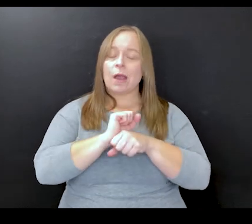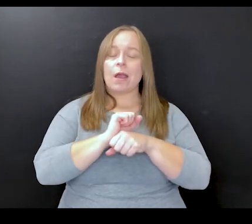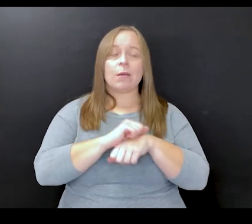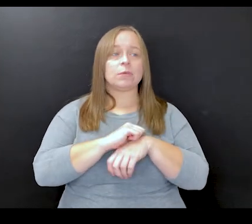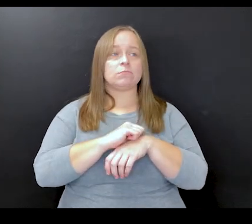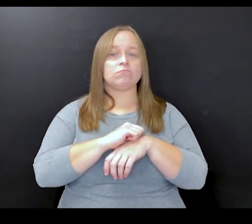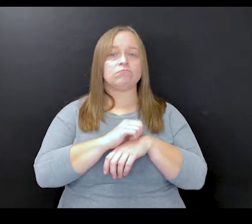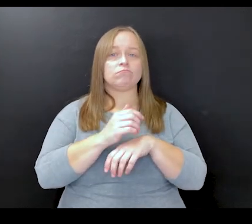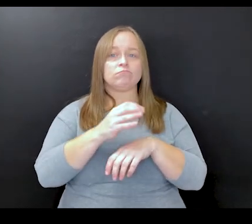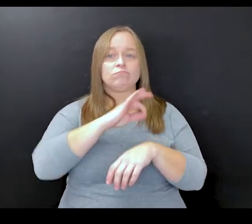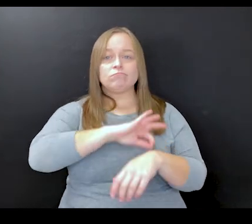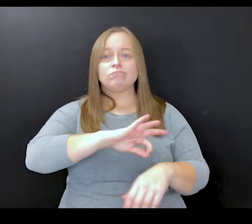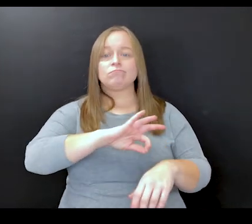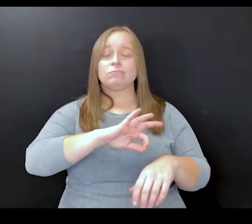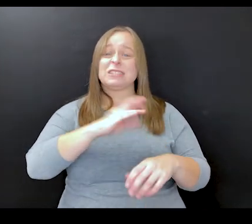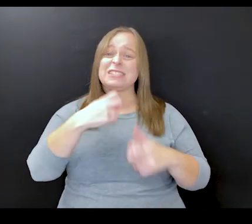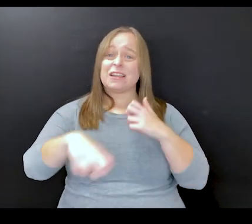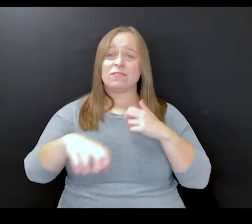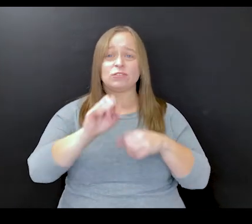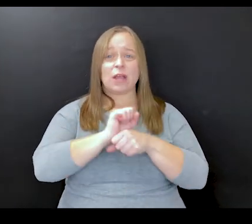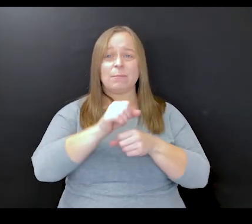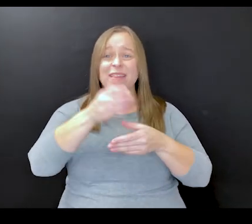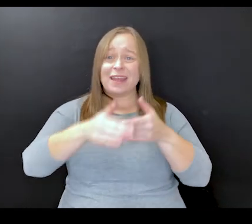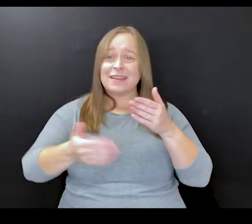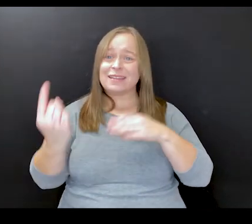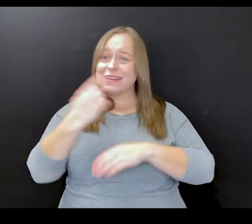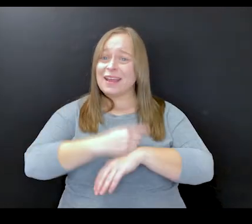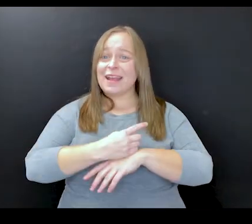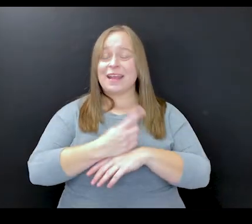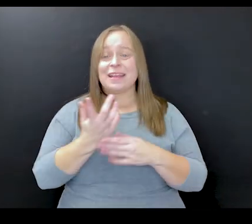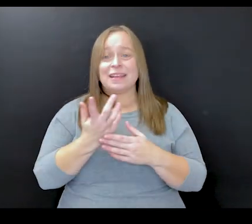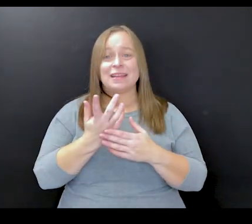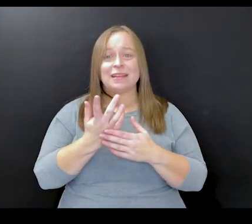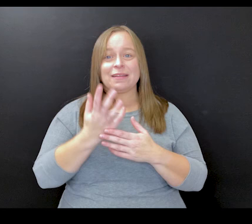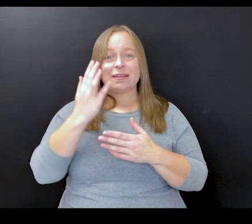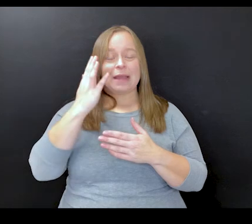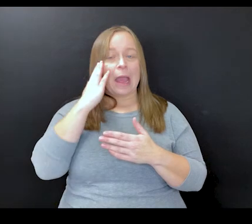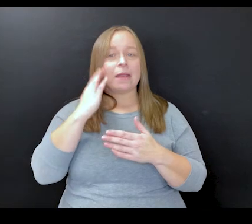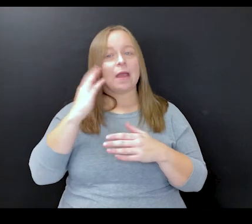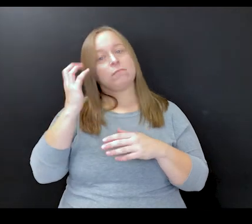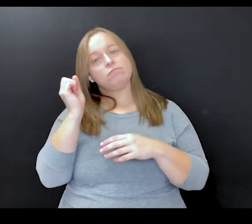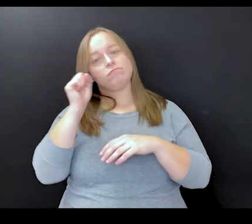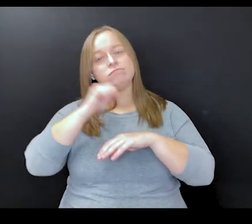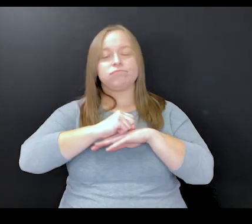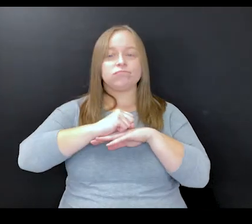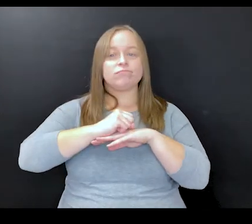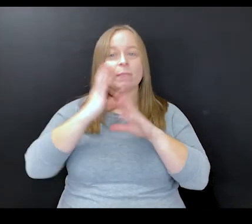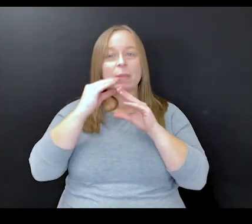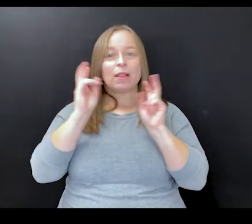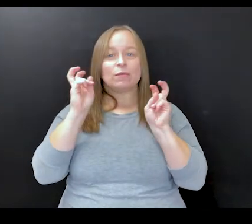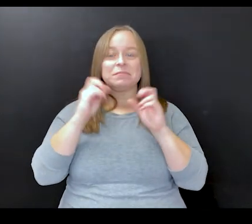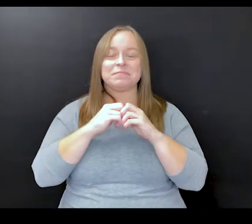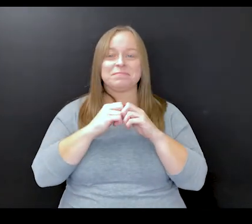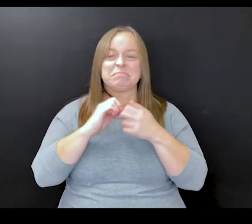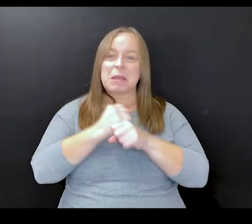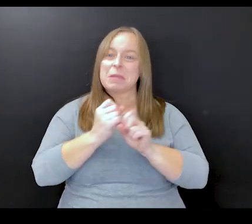It is a tough job, but at the end of the day, you get to put your head down on the pillow and feel like you have really made a difference